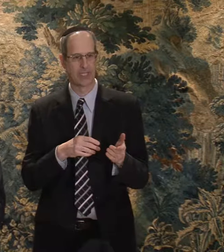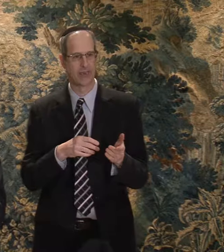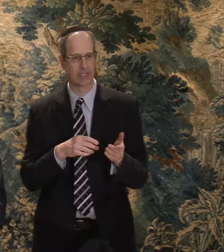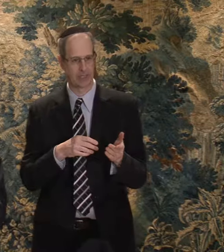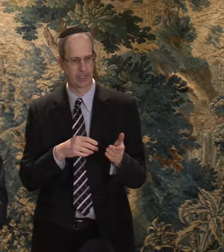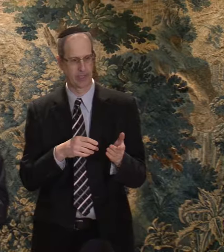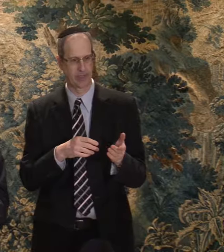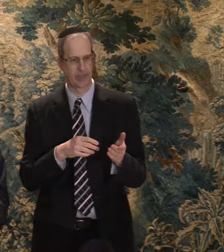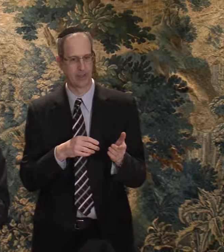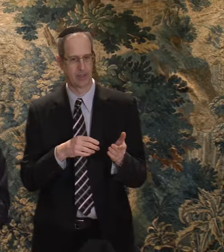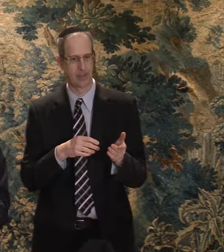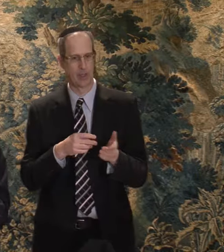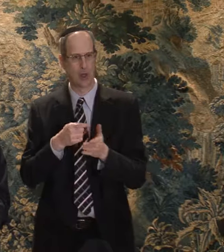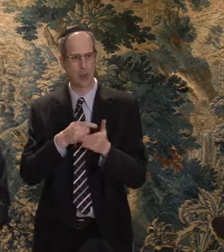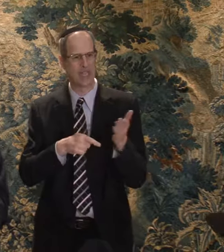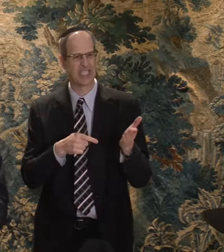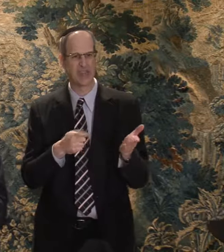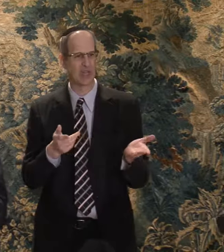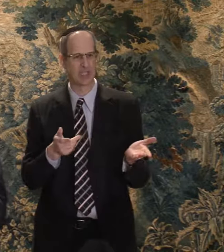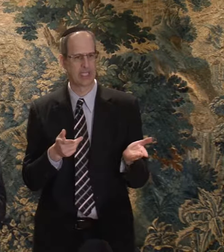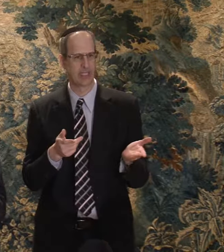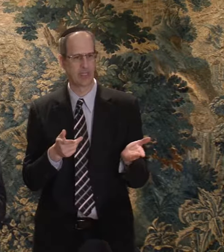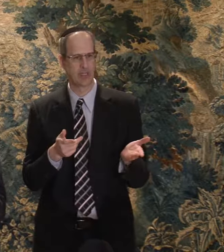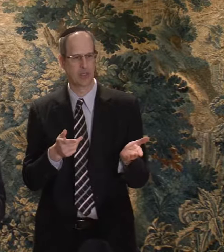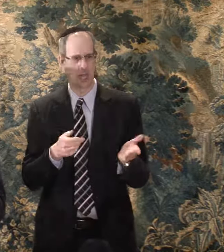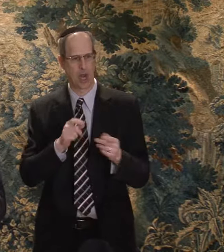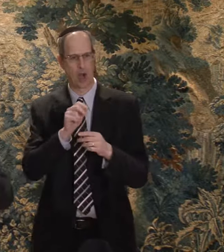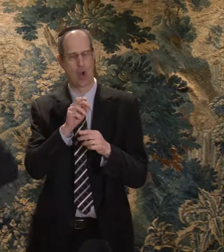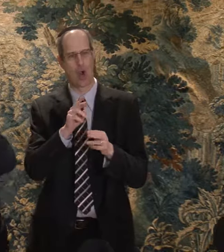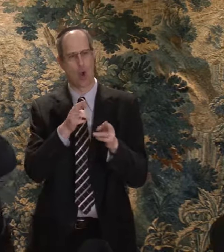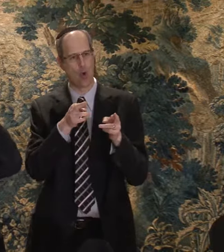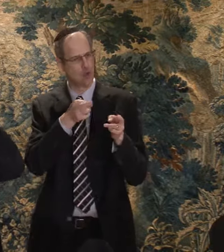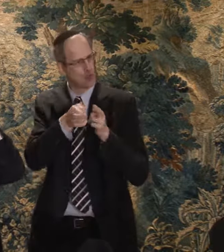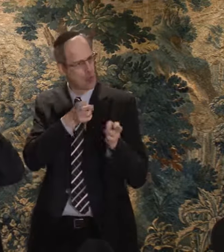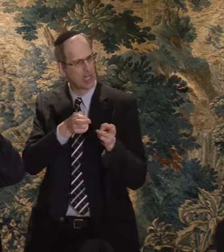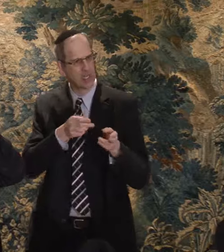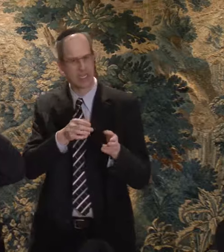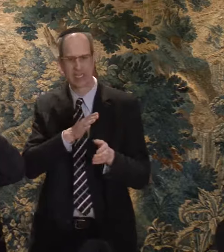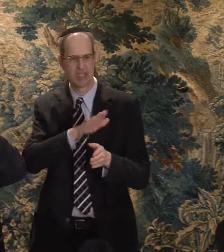what does feel all T means dr. Rashi I never had a thought it never even